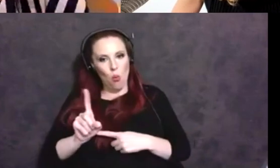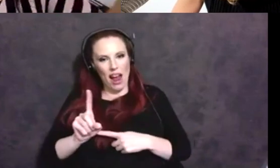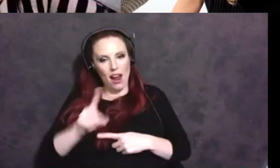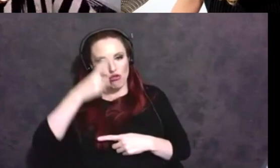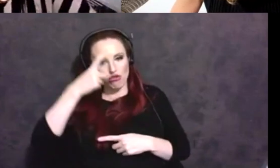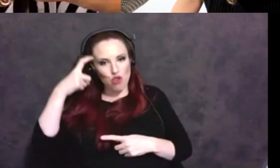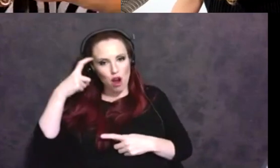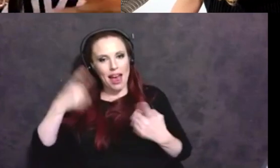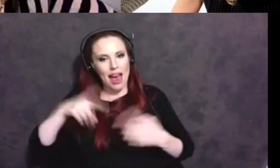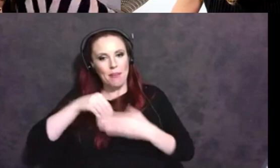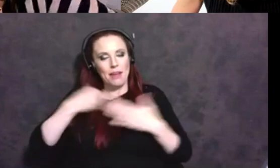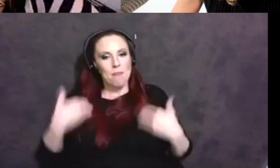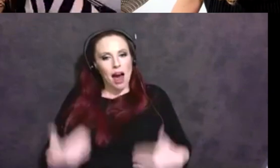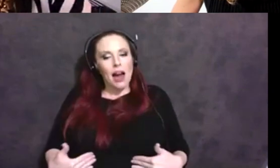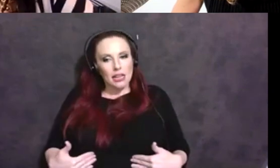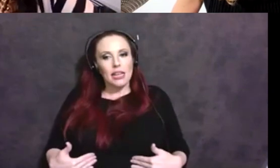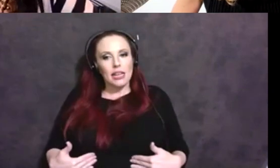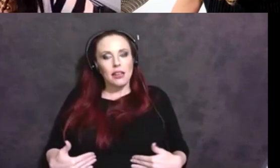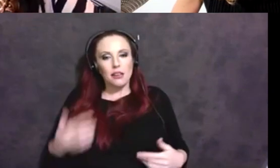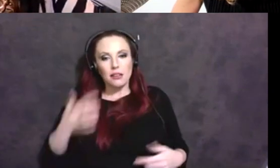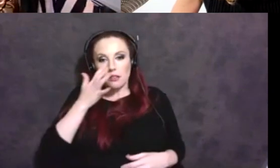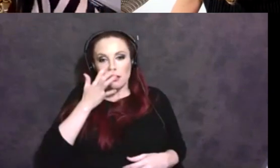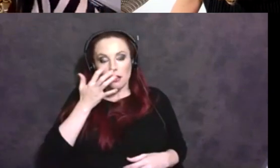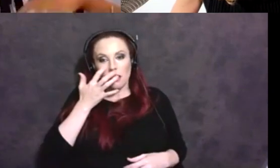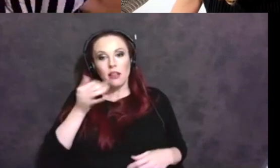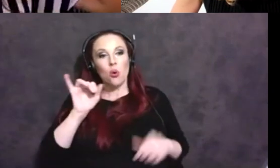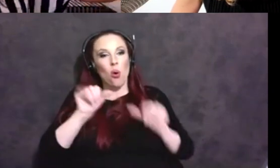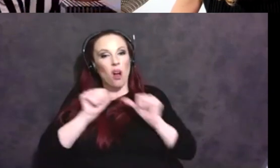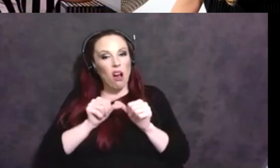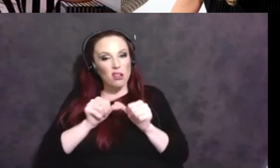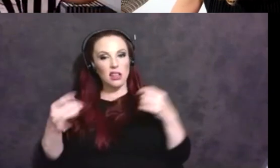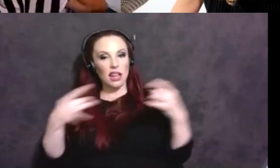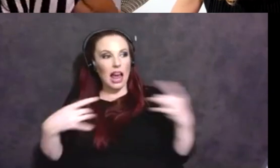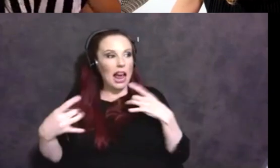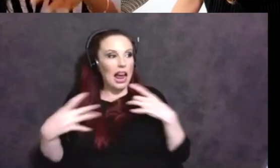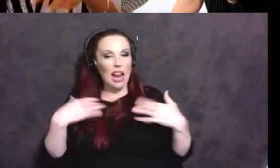and isn't discharged this is when we start to carry trauma in our bodies. Racial trauma